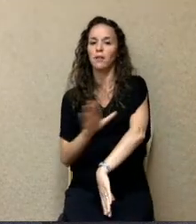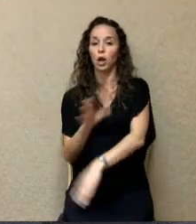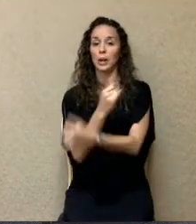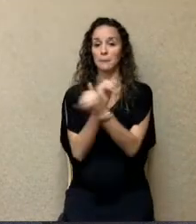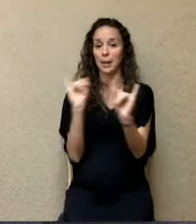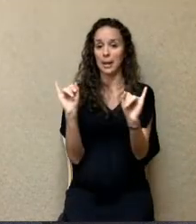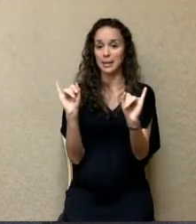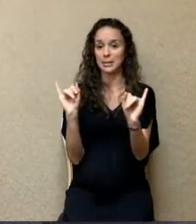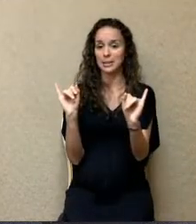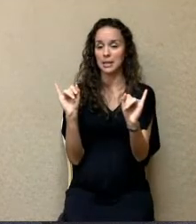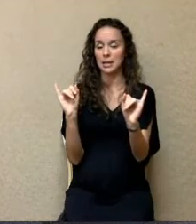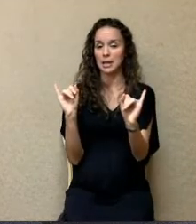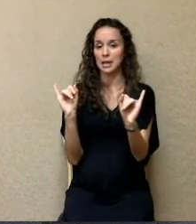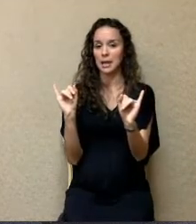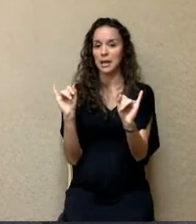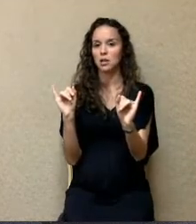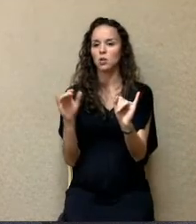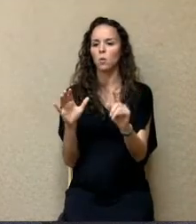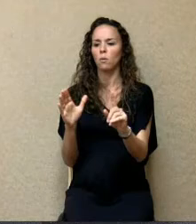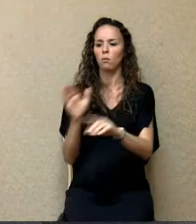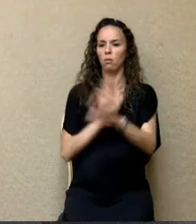When I observed them in the homes they were at,